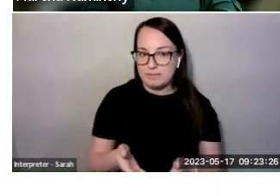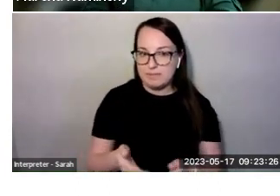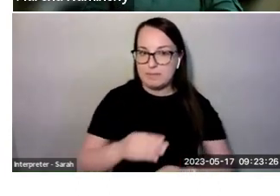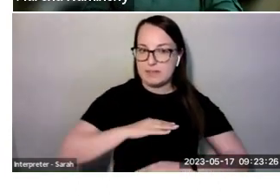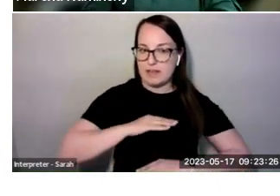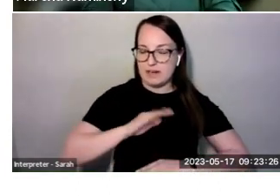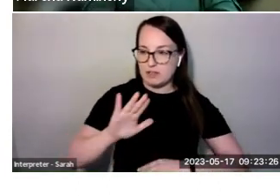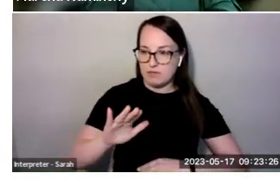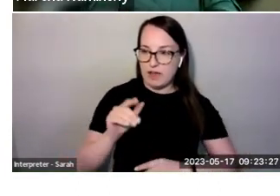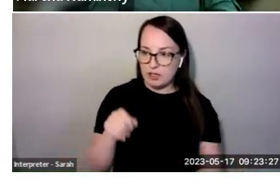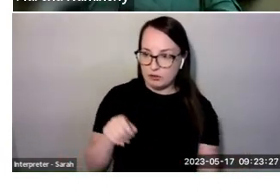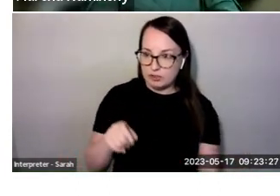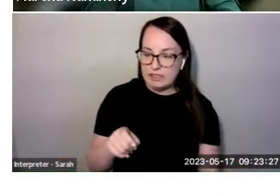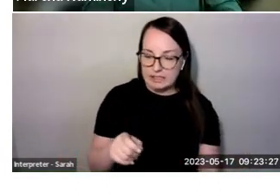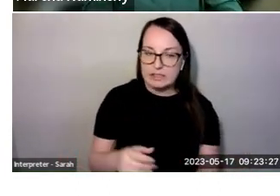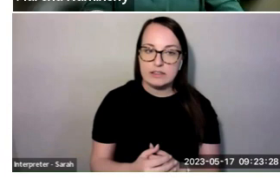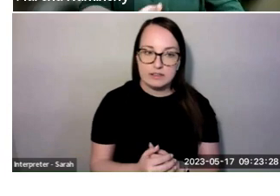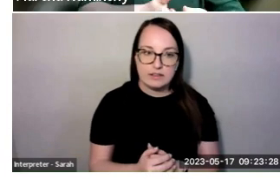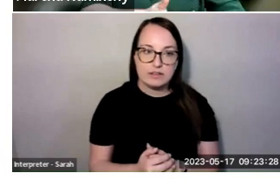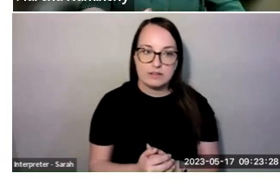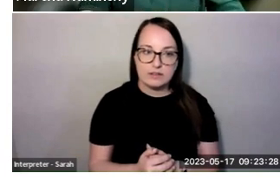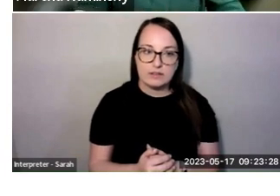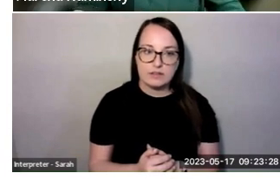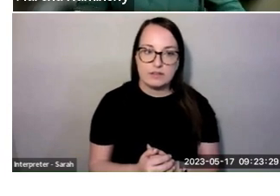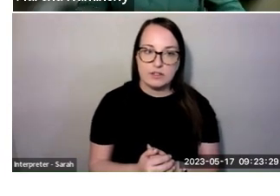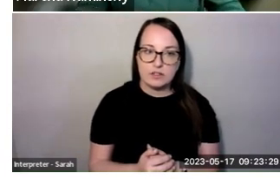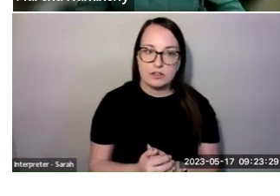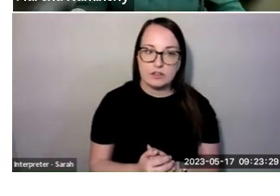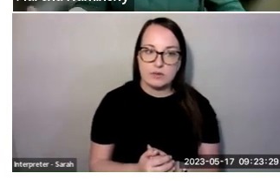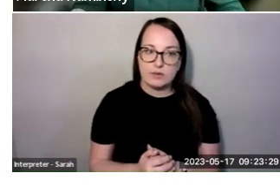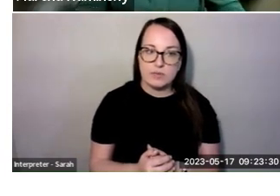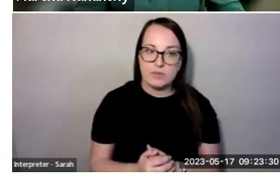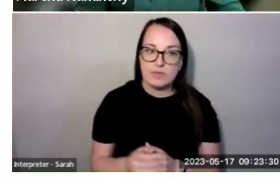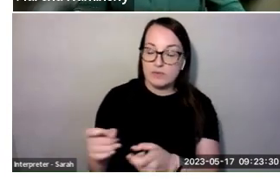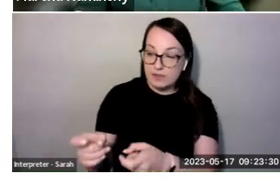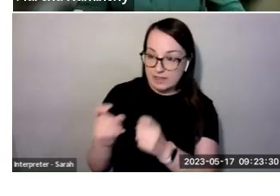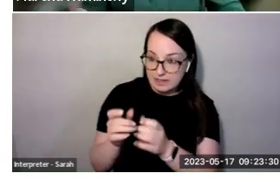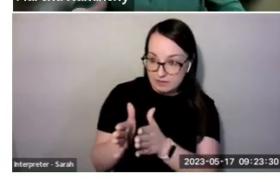but in order to fulfill your request and meet the needs, we ask you to submit a request as soon as you know